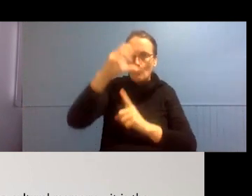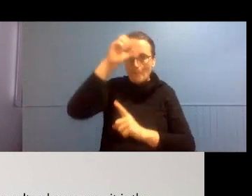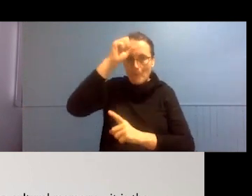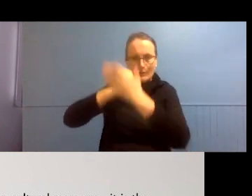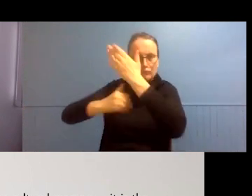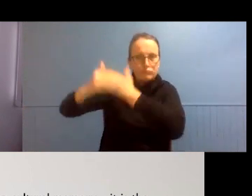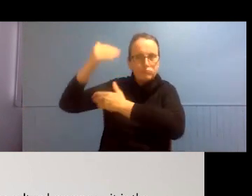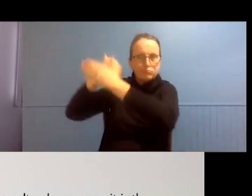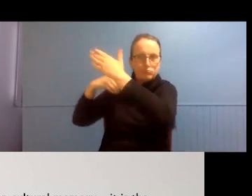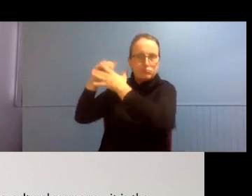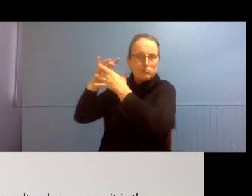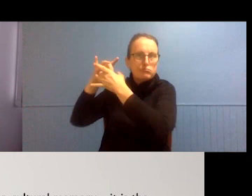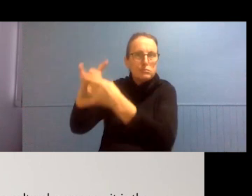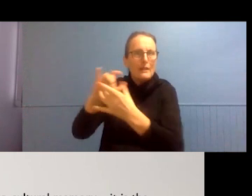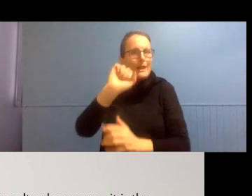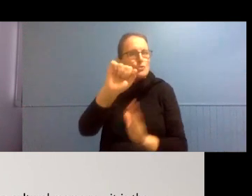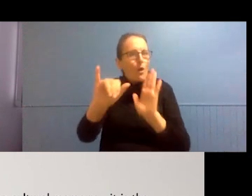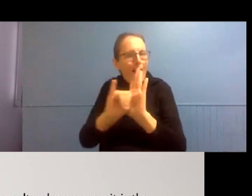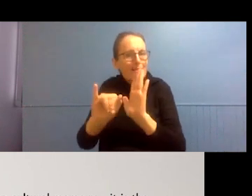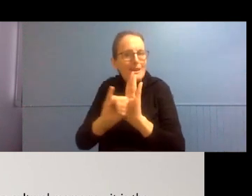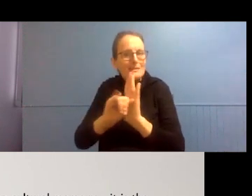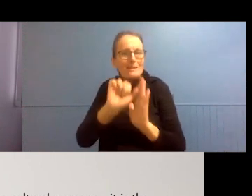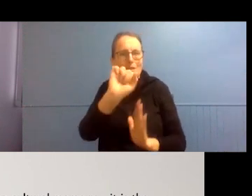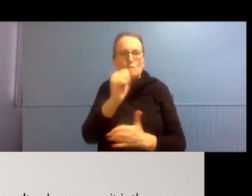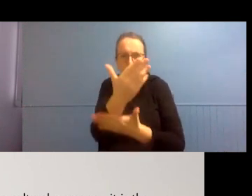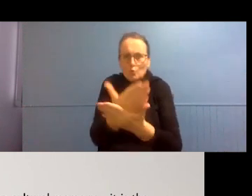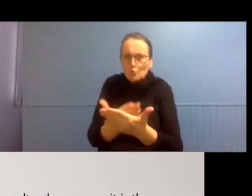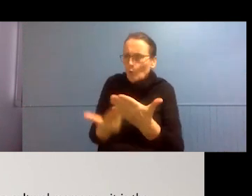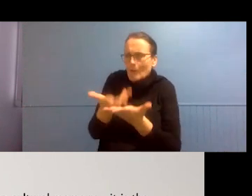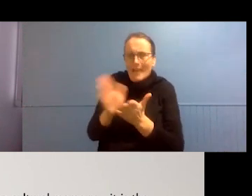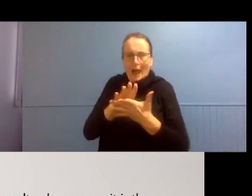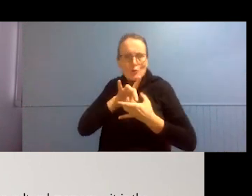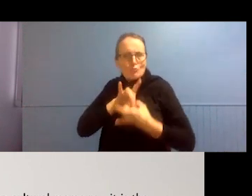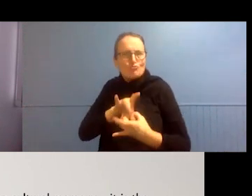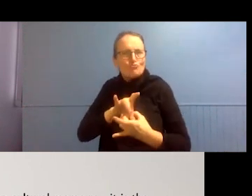identity and your long story of belonging in the world. Second of